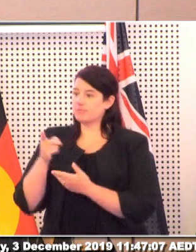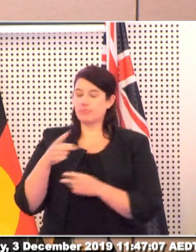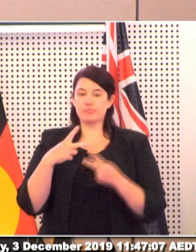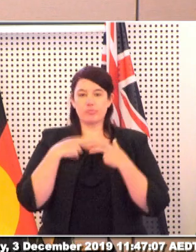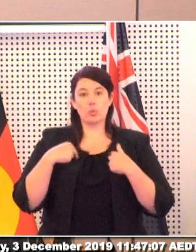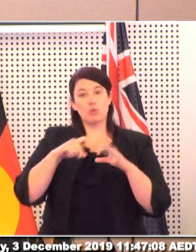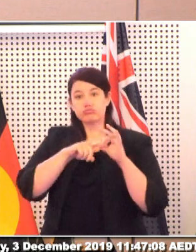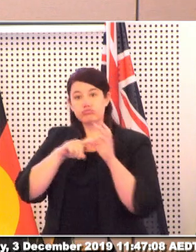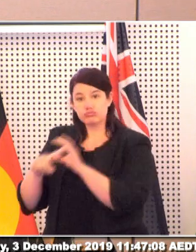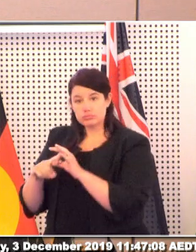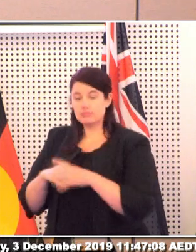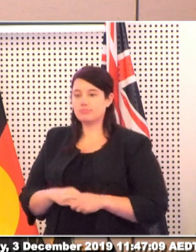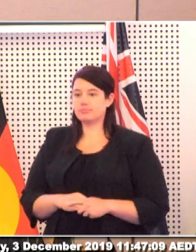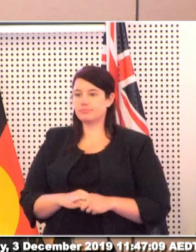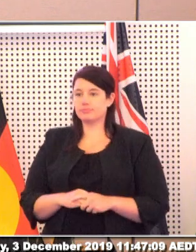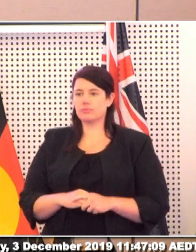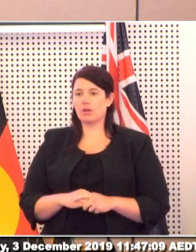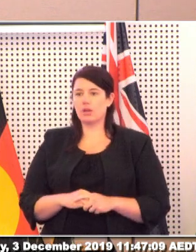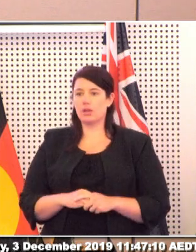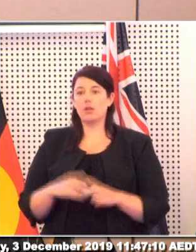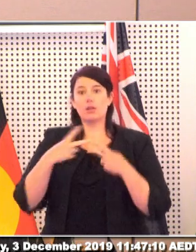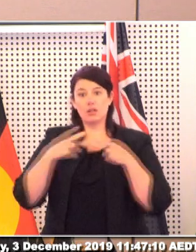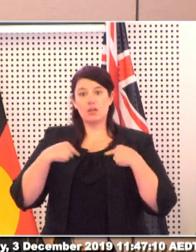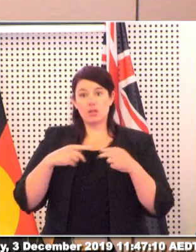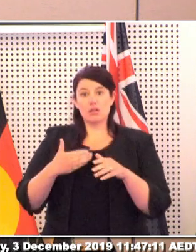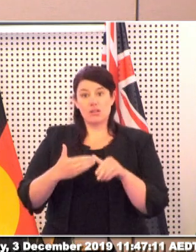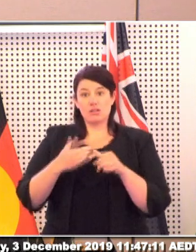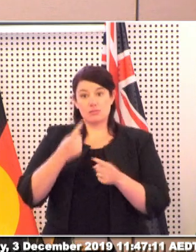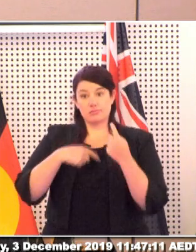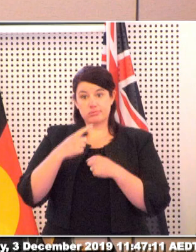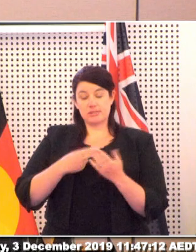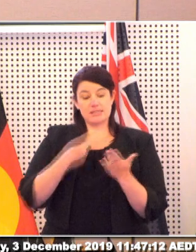Commissioners, the statement of Professor Robinson